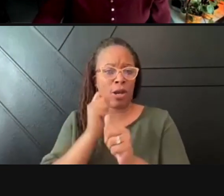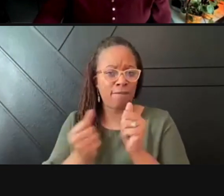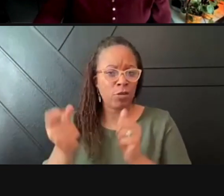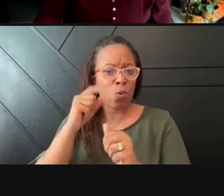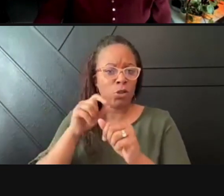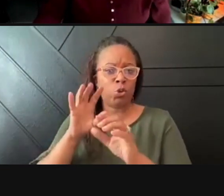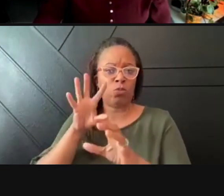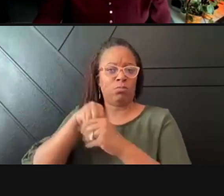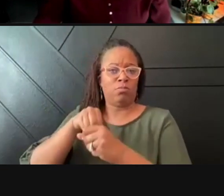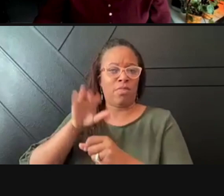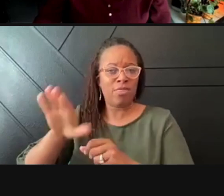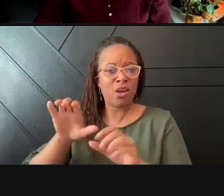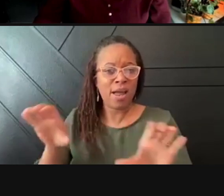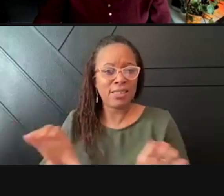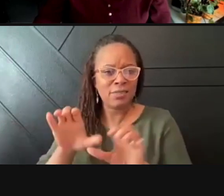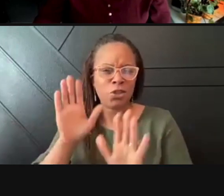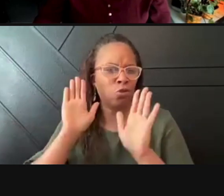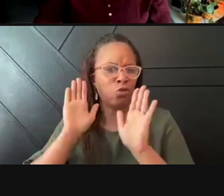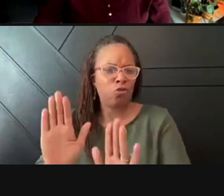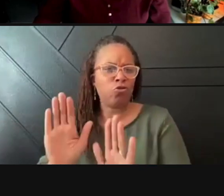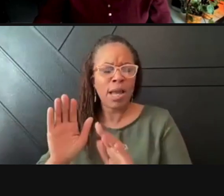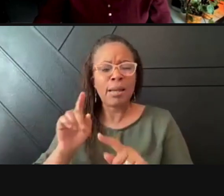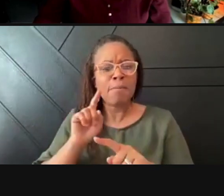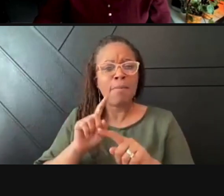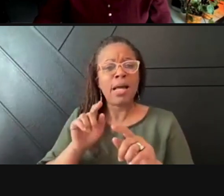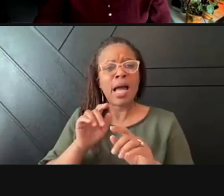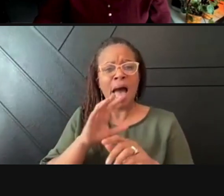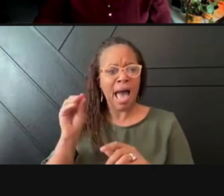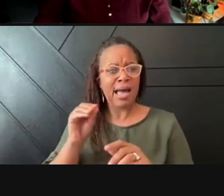So if you are truly trying to find a way